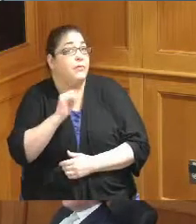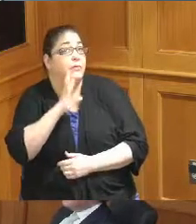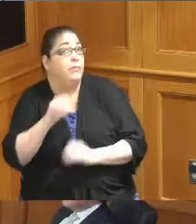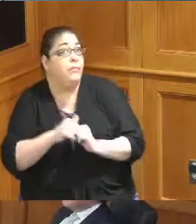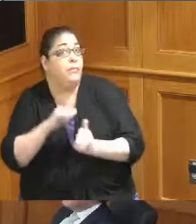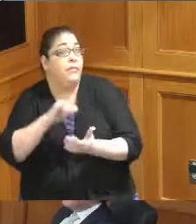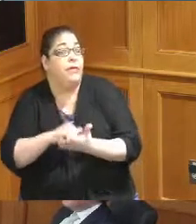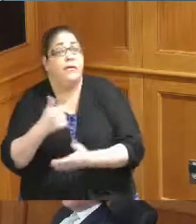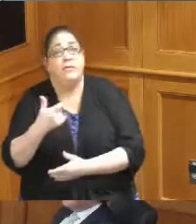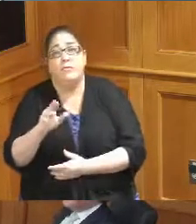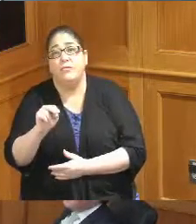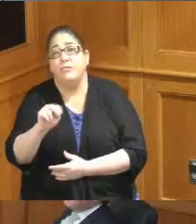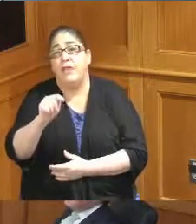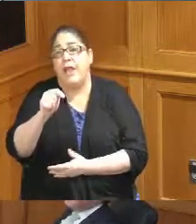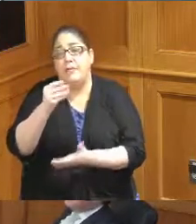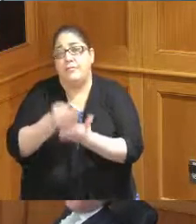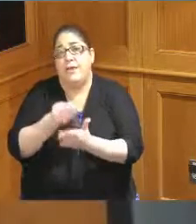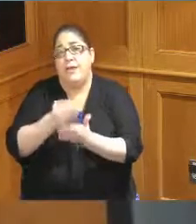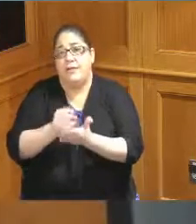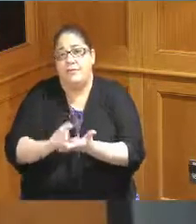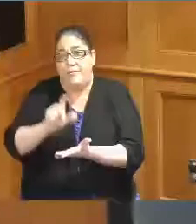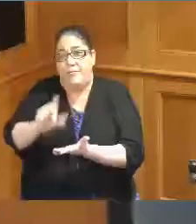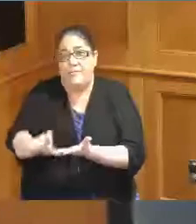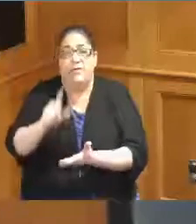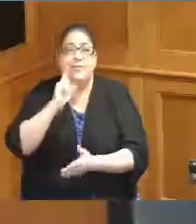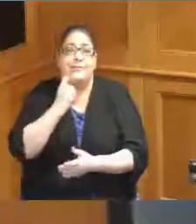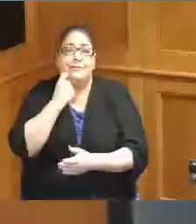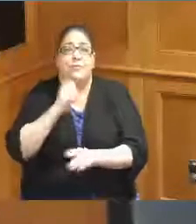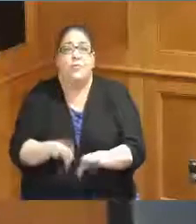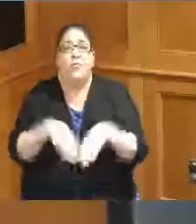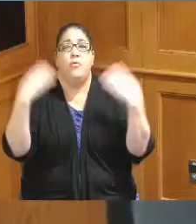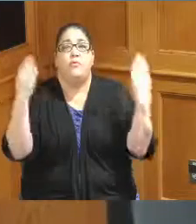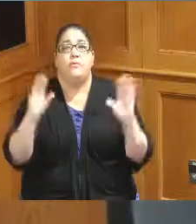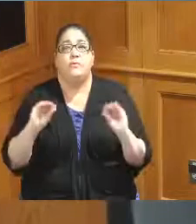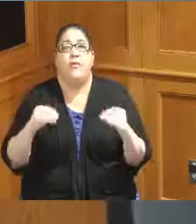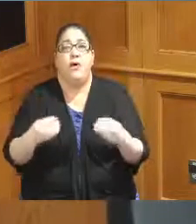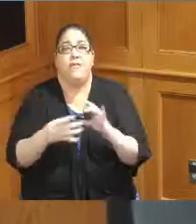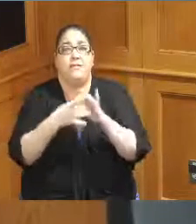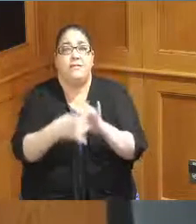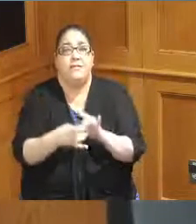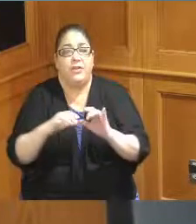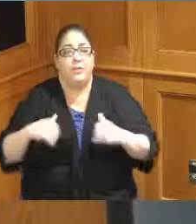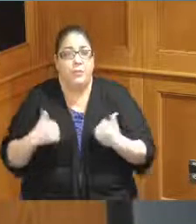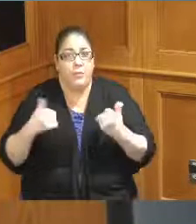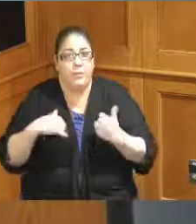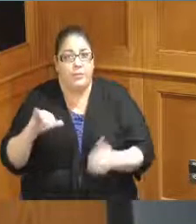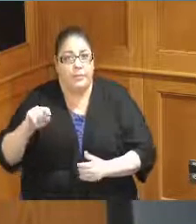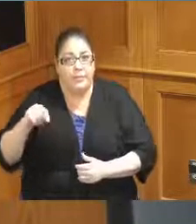with young people and we just opened our Office of Youth so we've got a lot going and I'm pushing for